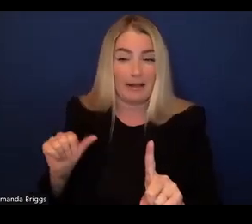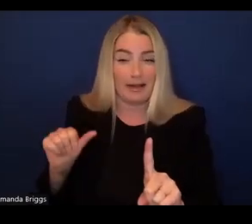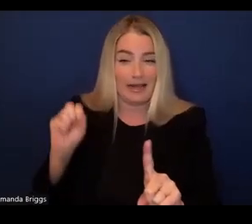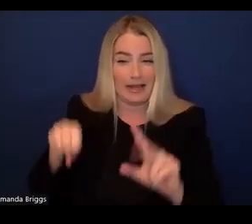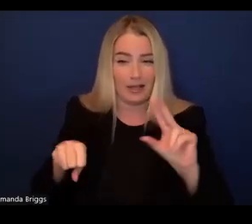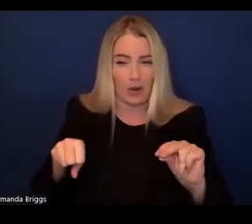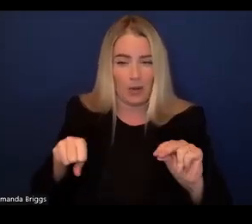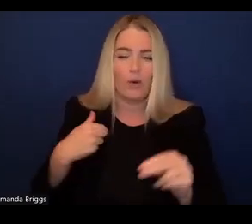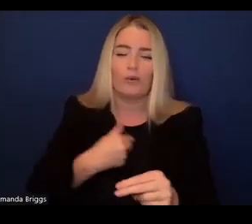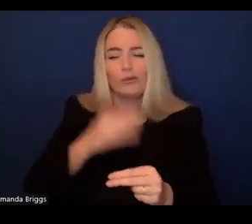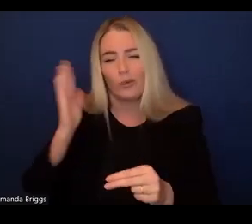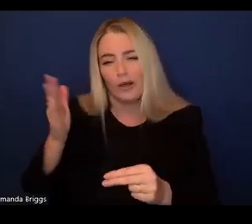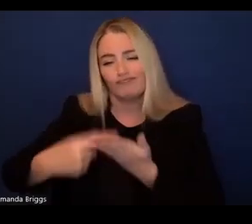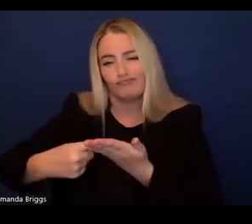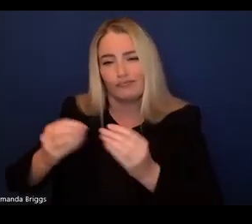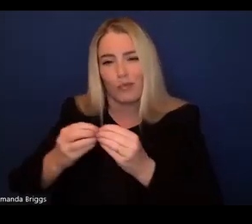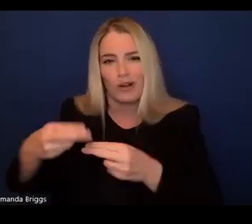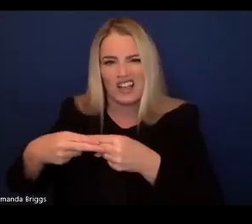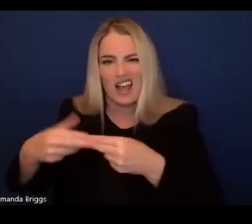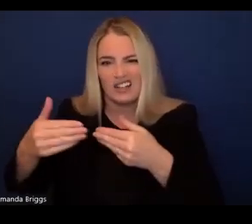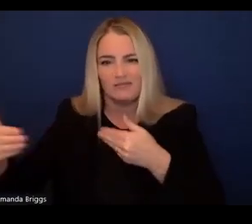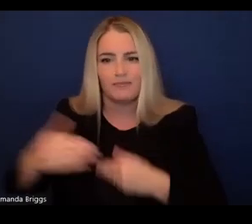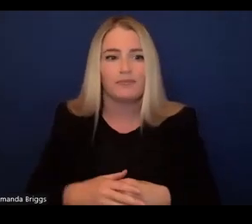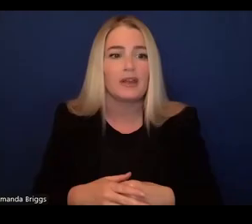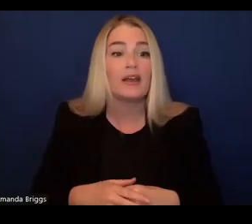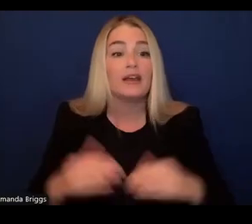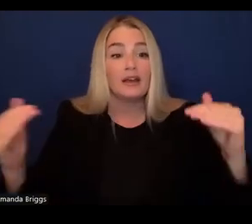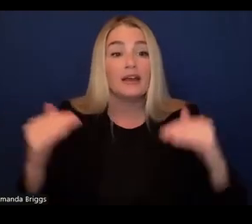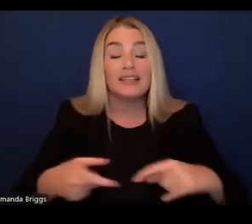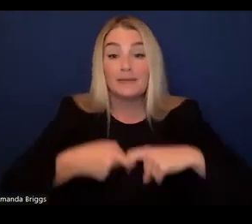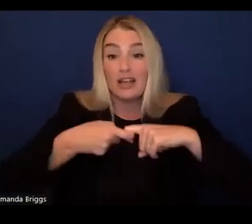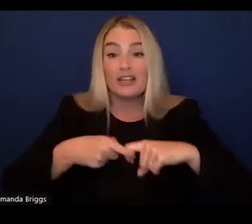in a few more slides. Suspensions cannot be counted as truancy.